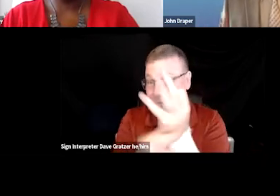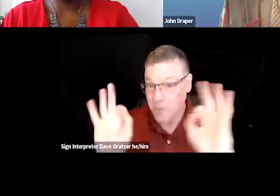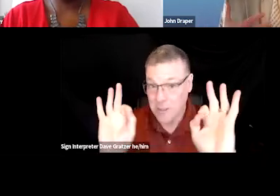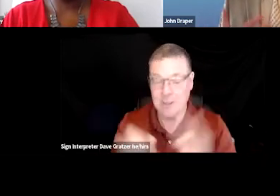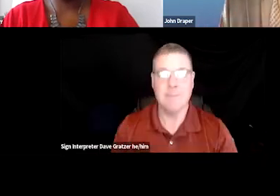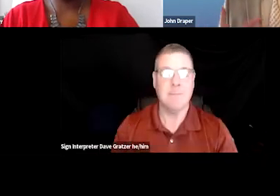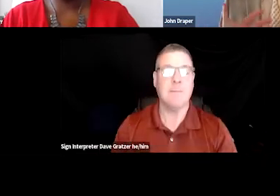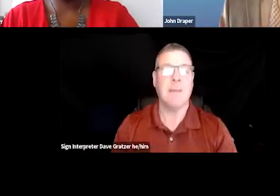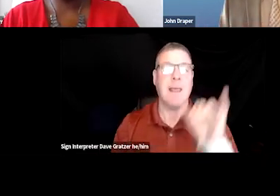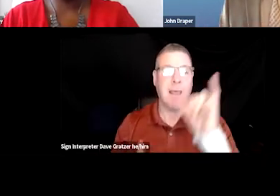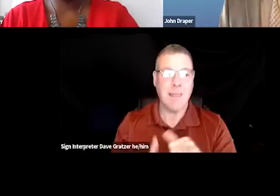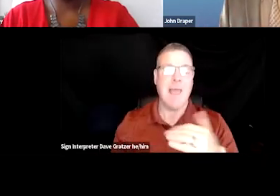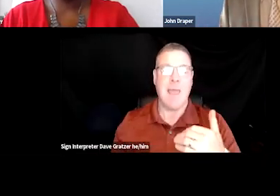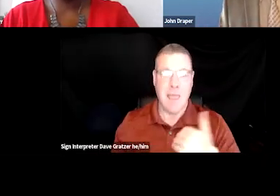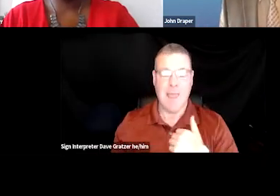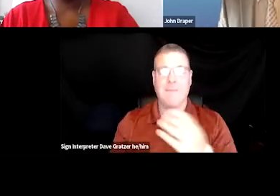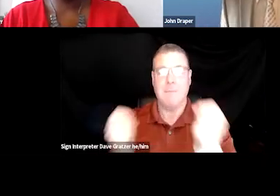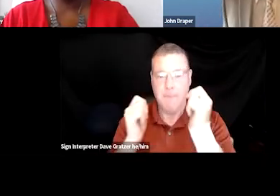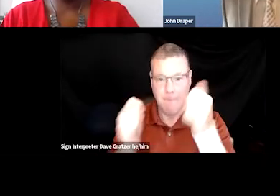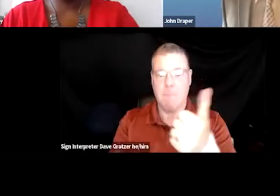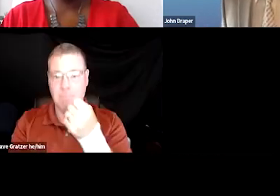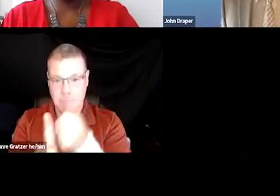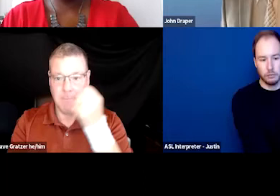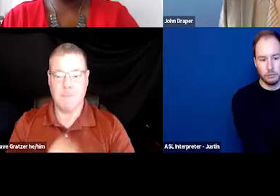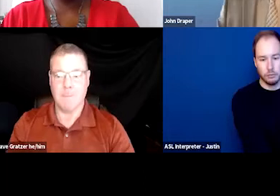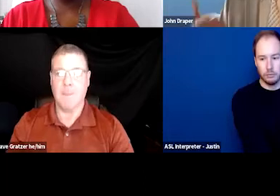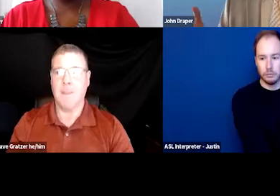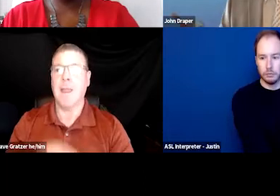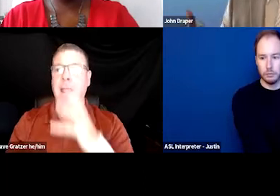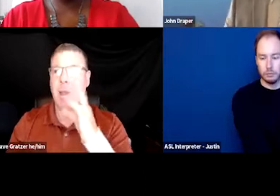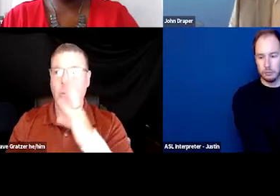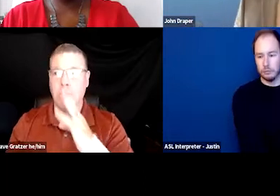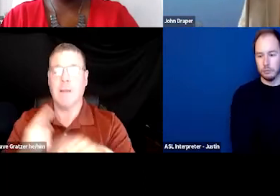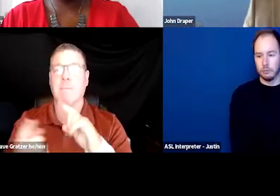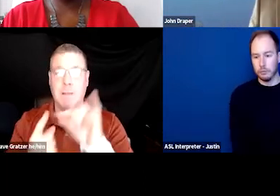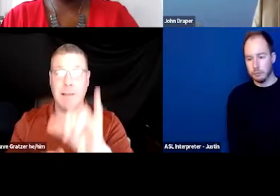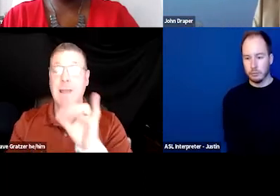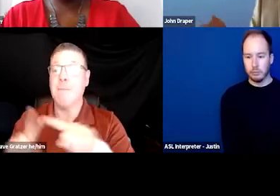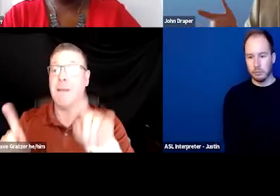that has an immediate impact. We'll talk more about that in just a little bit. But in the event you need dispatch services,